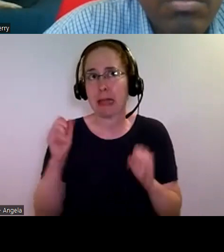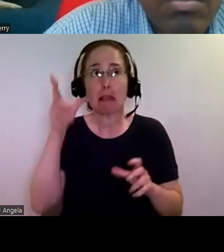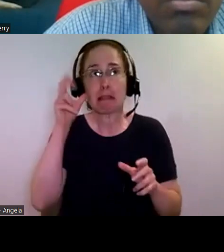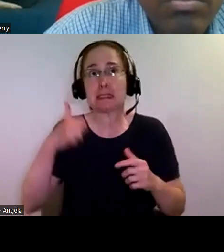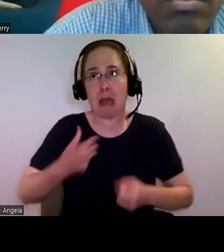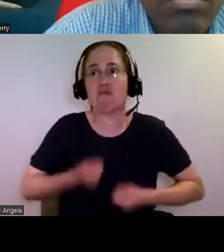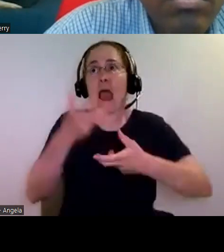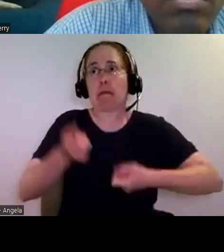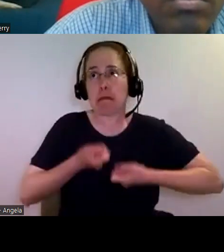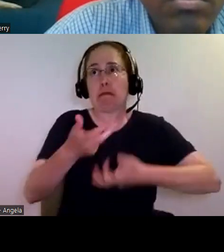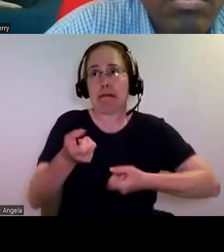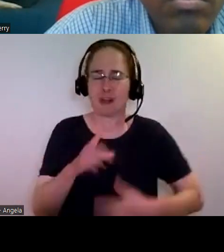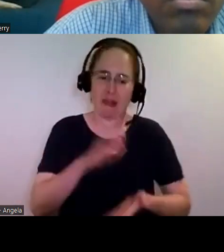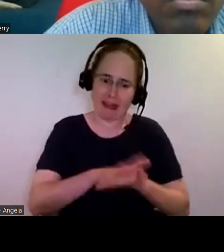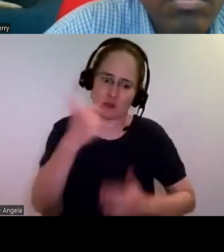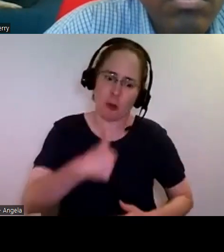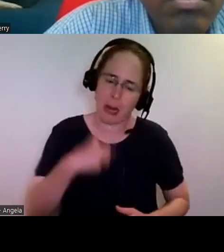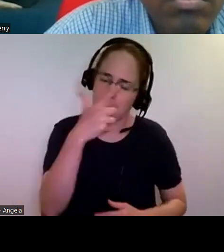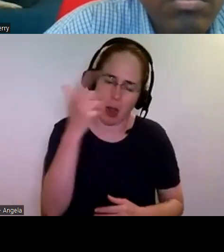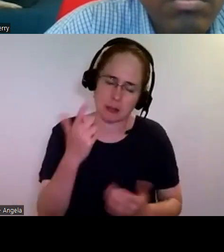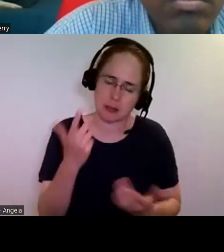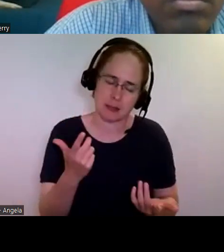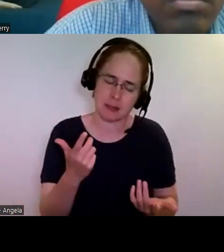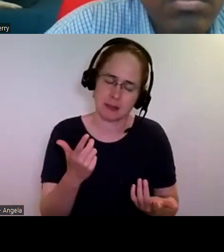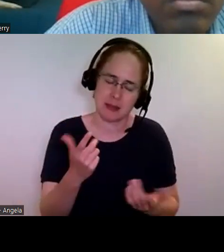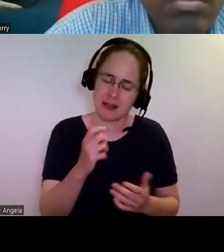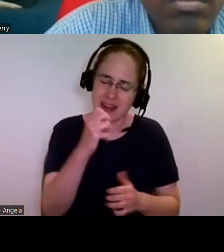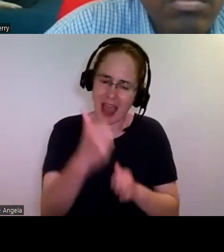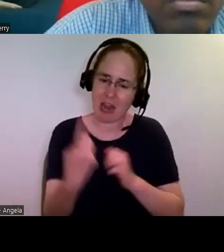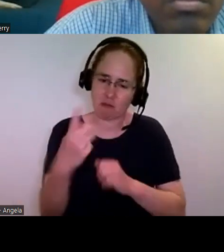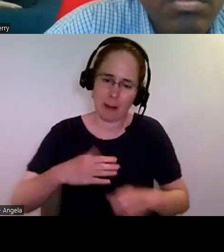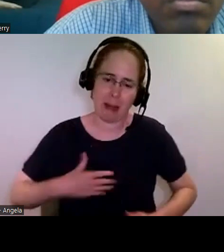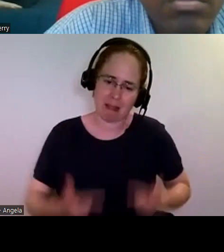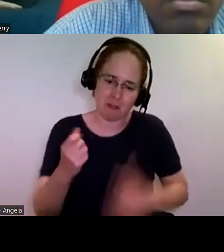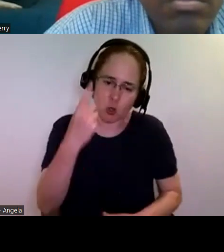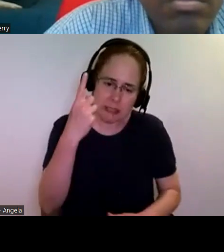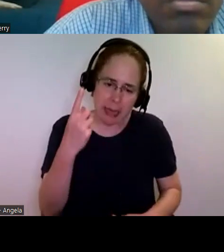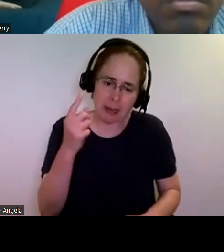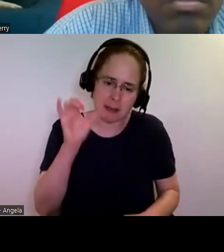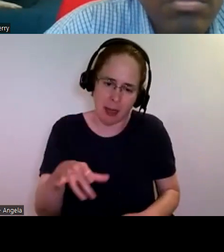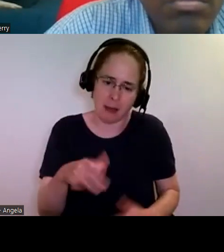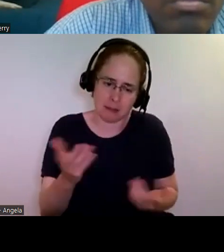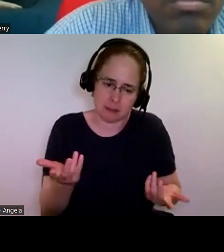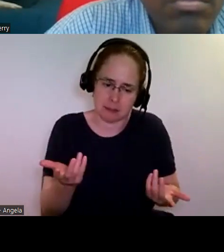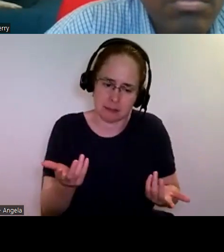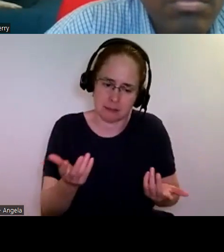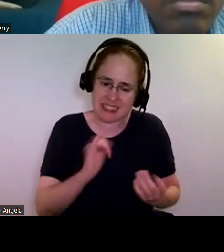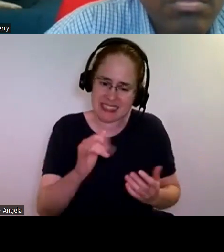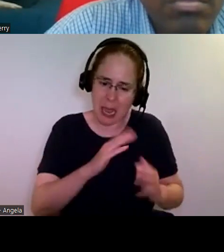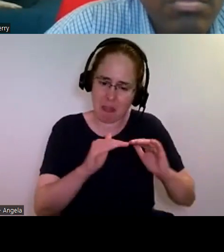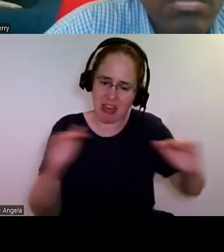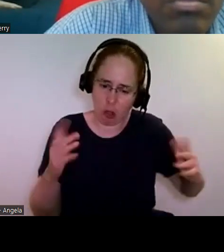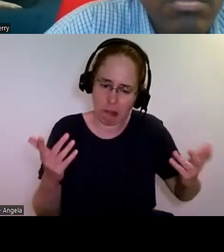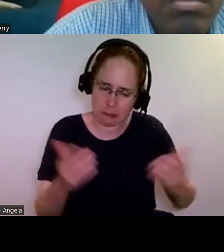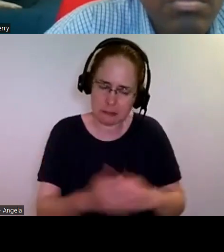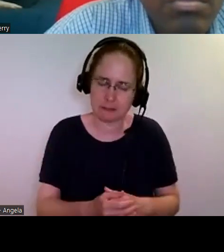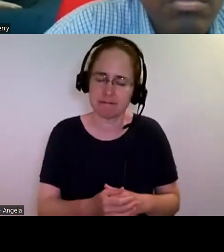nice for me because not everyone else in my life understands on that same level. So yeah.